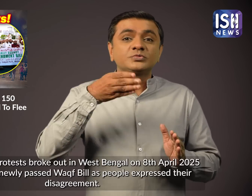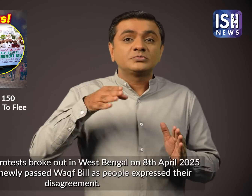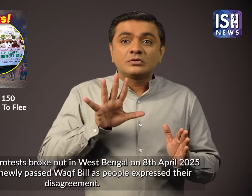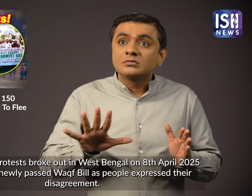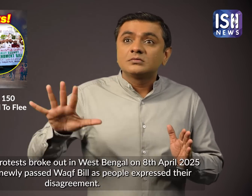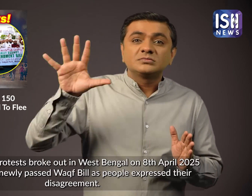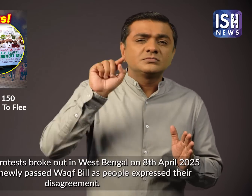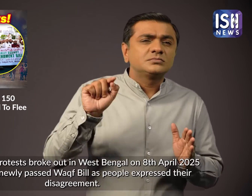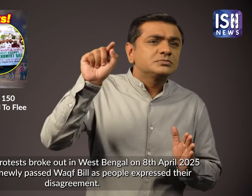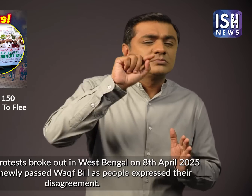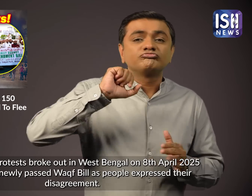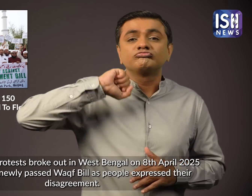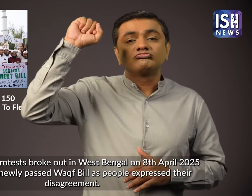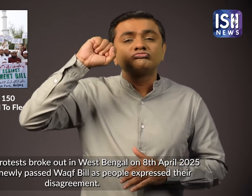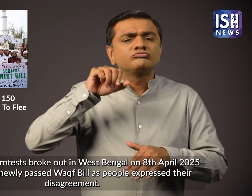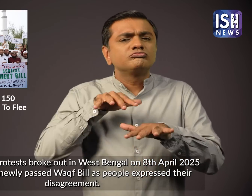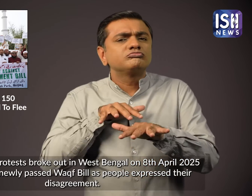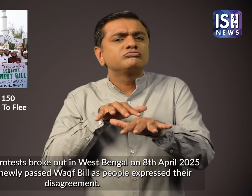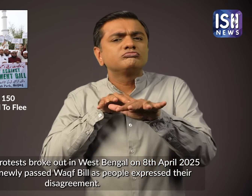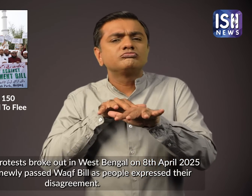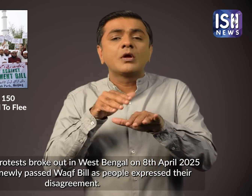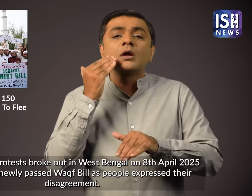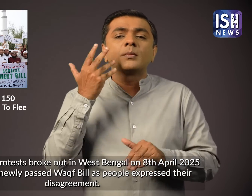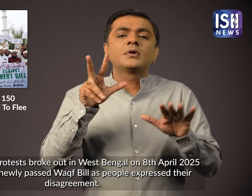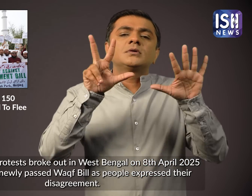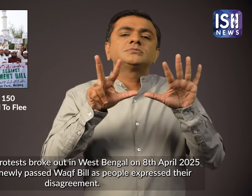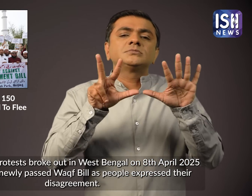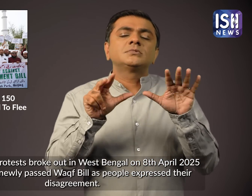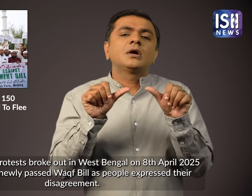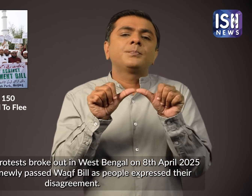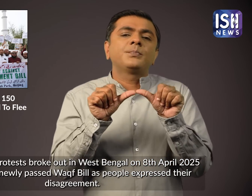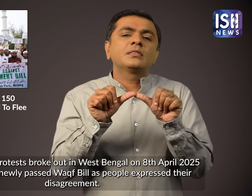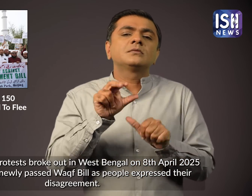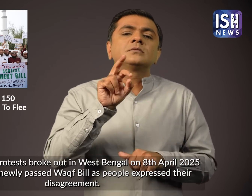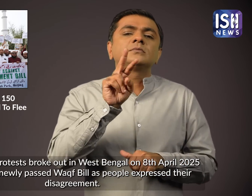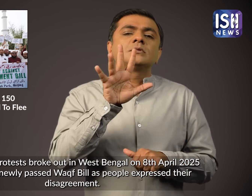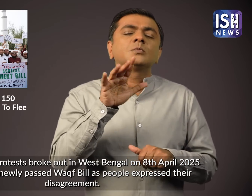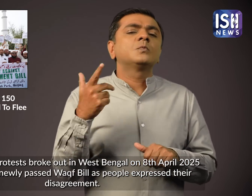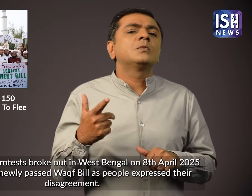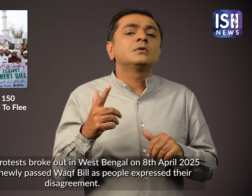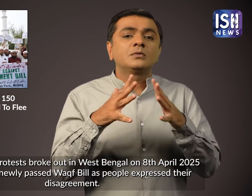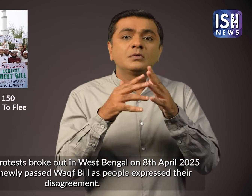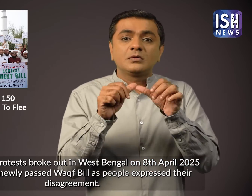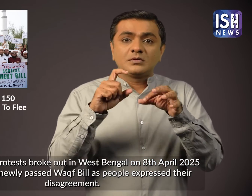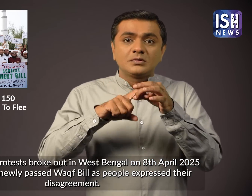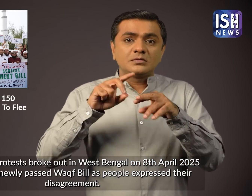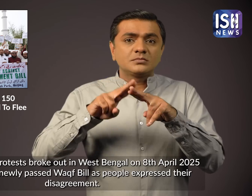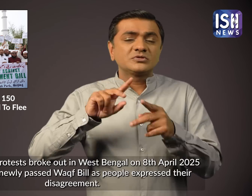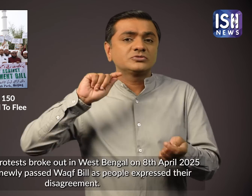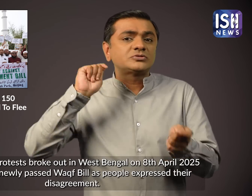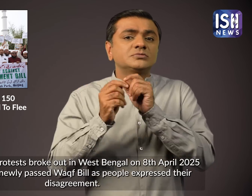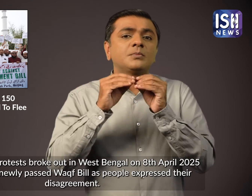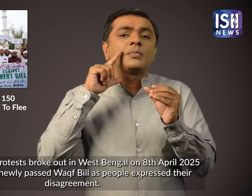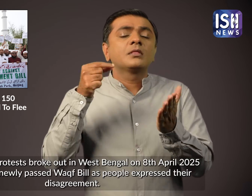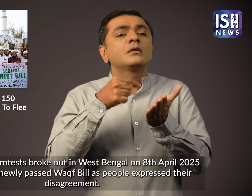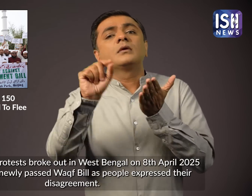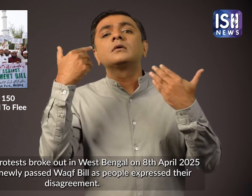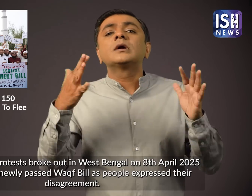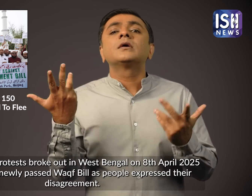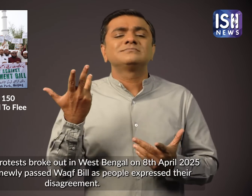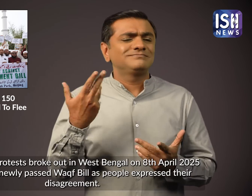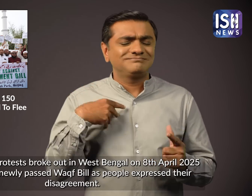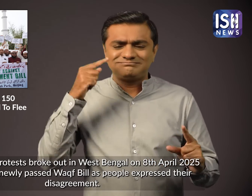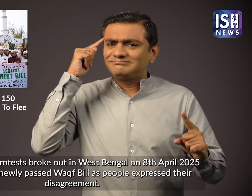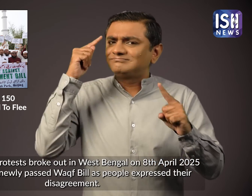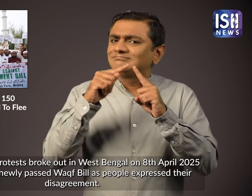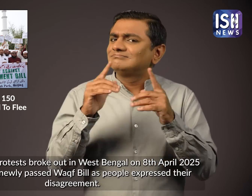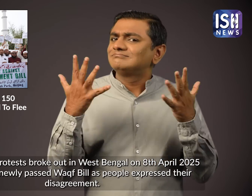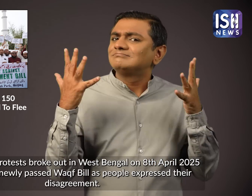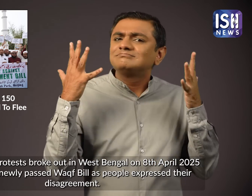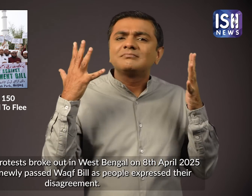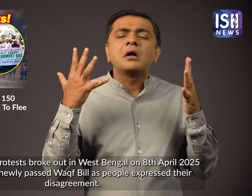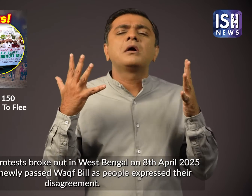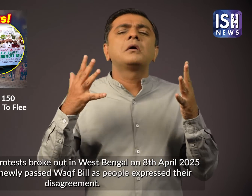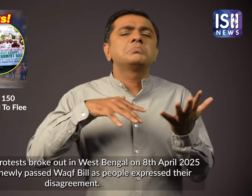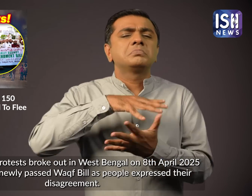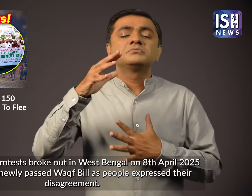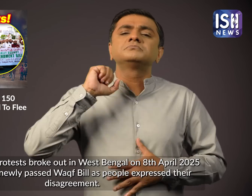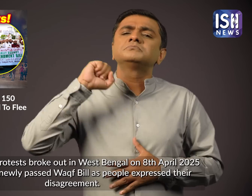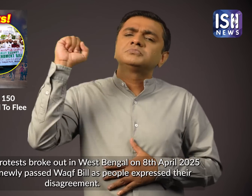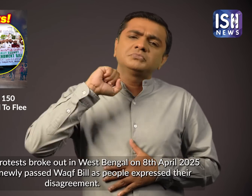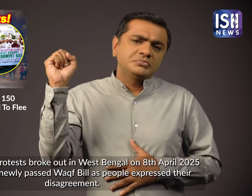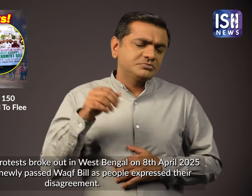Widespread protests broke out in West Bengal on 8th April 2025 against the newly passed Waqf Bill as people expressed their disagreement.